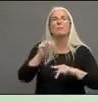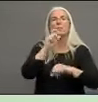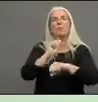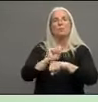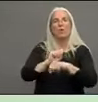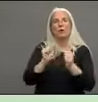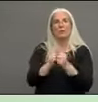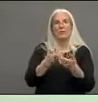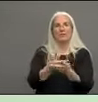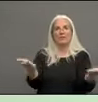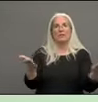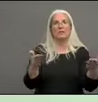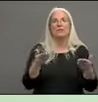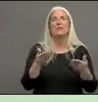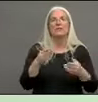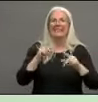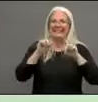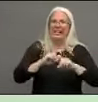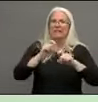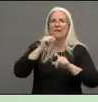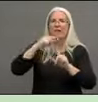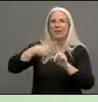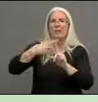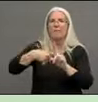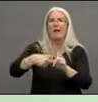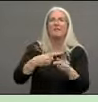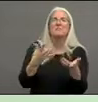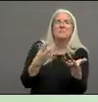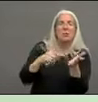if need be and that's going to definitely help slow the spread. another